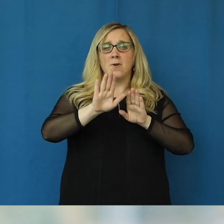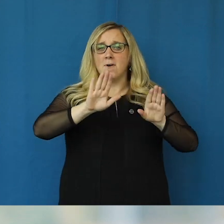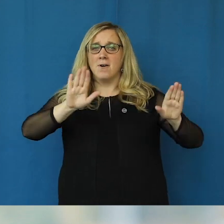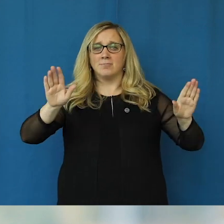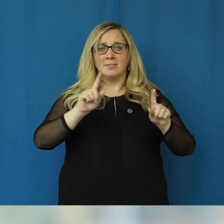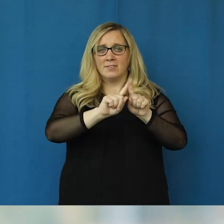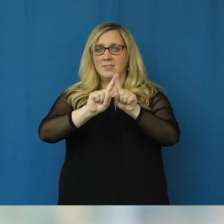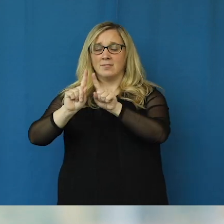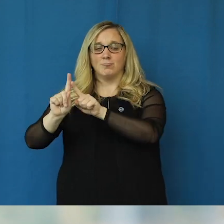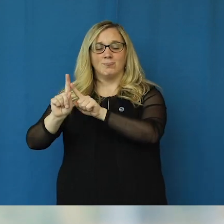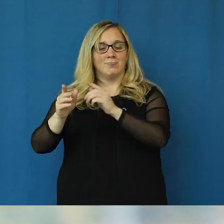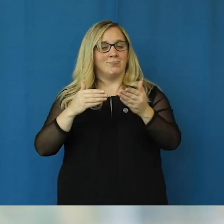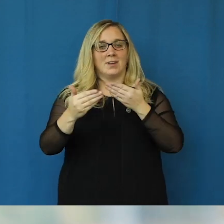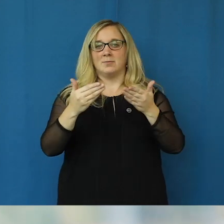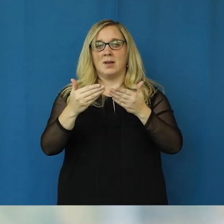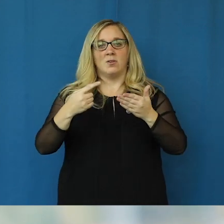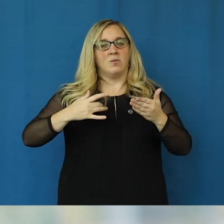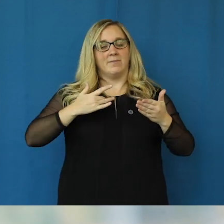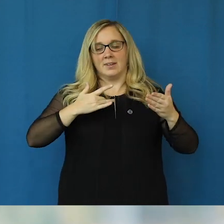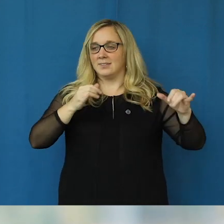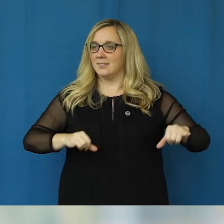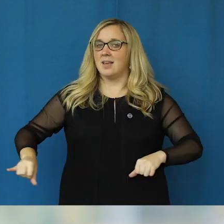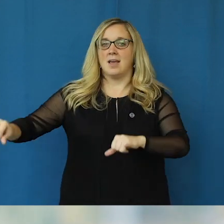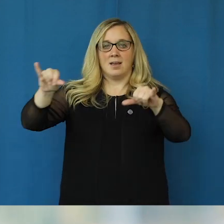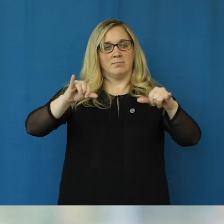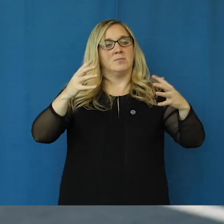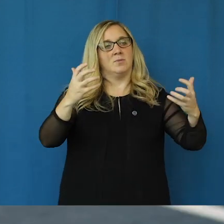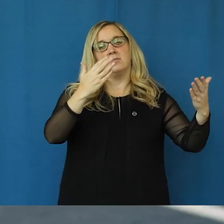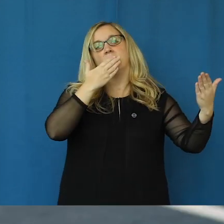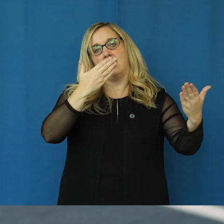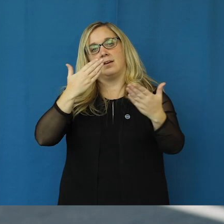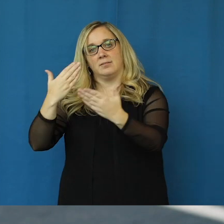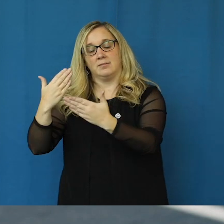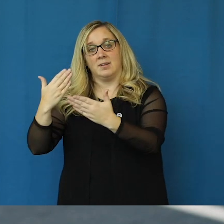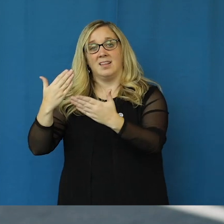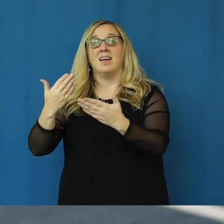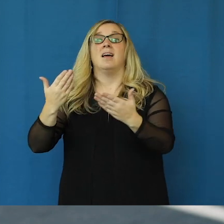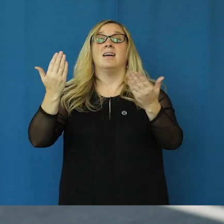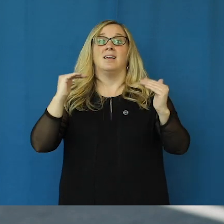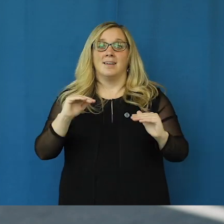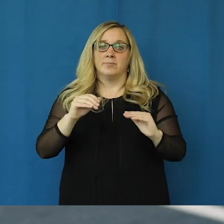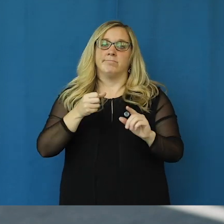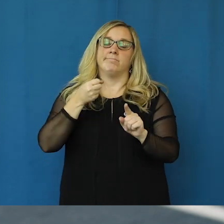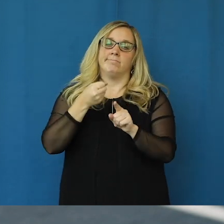We all want to thank you and you all know who you are. Then COVID happened. We all tied up loose ends